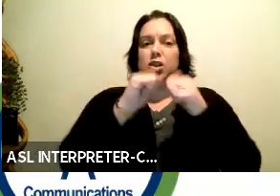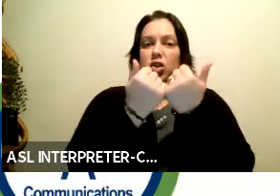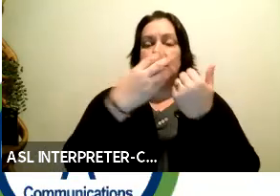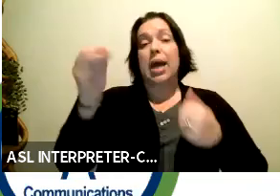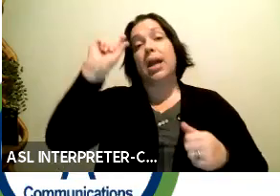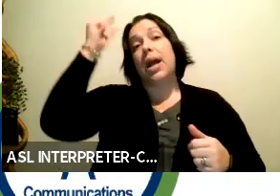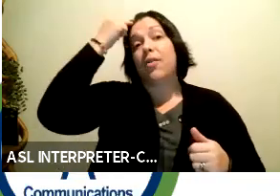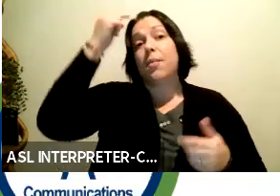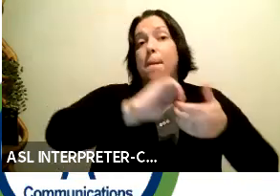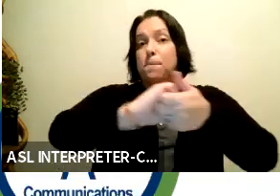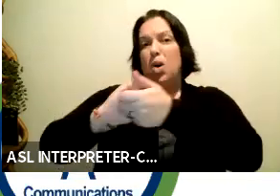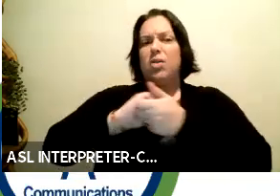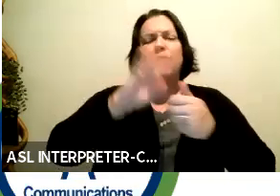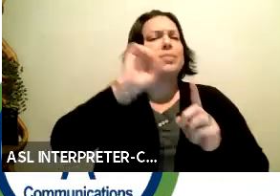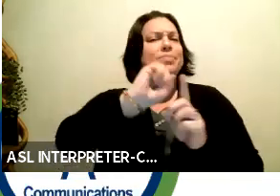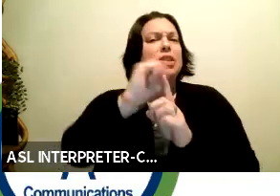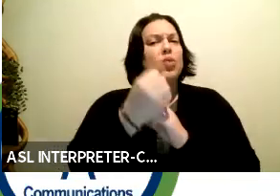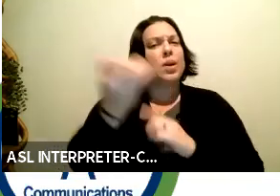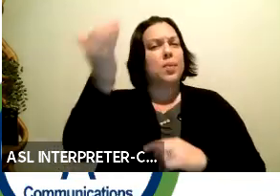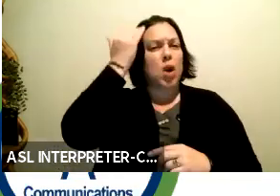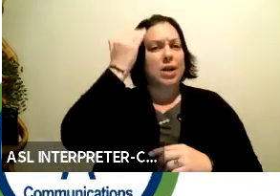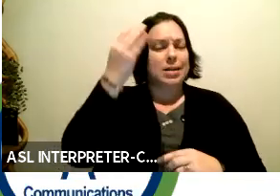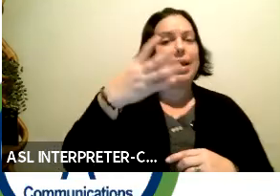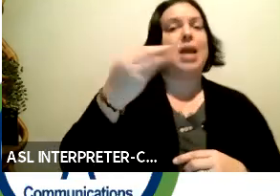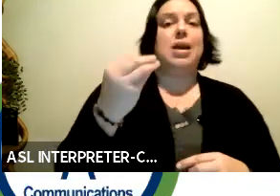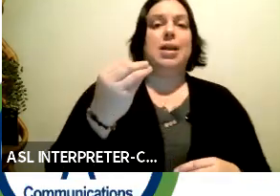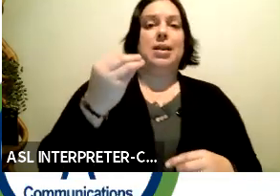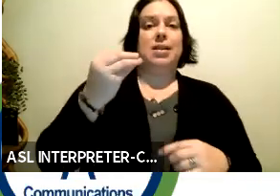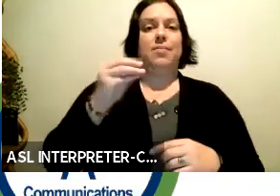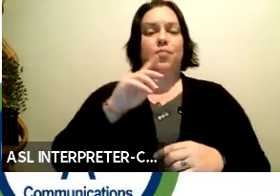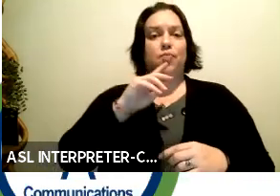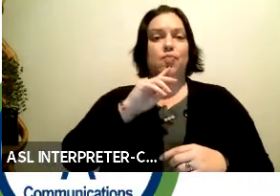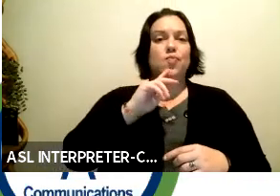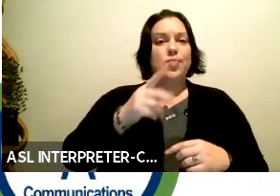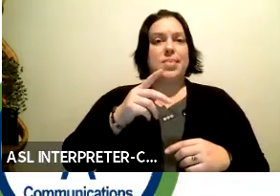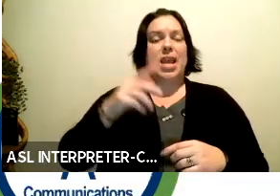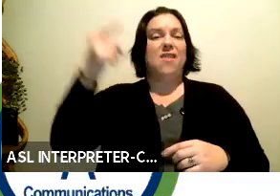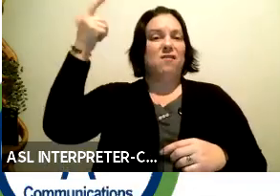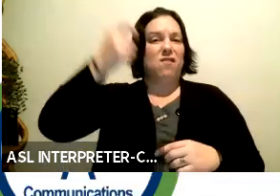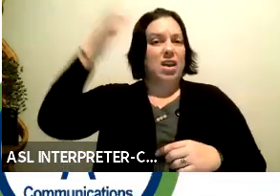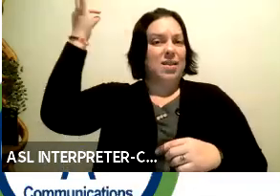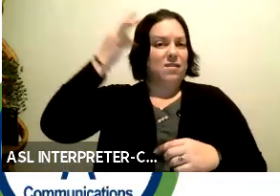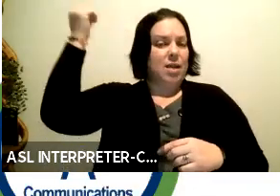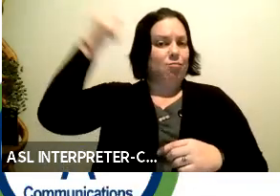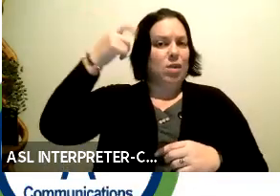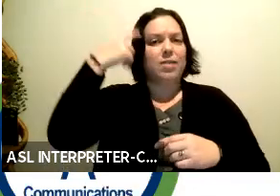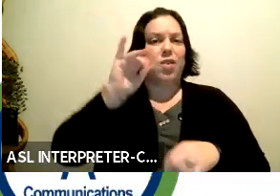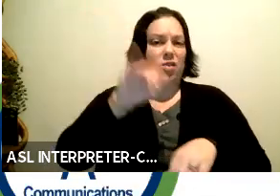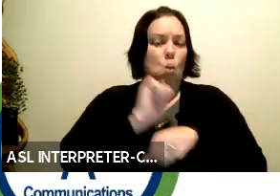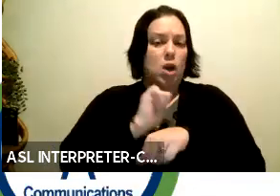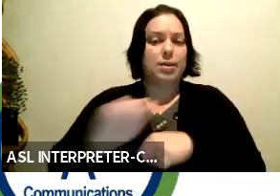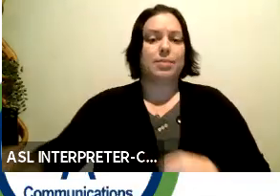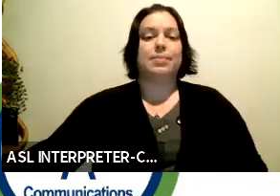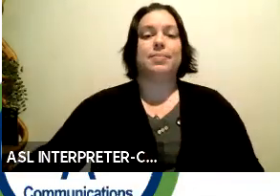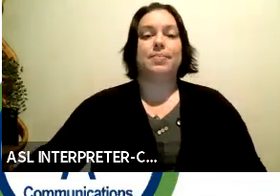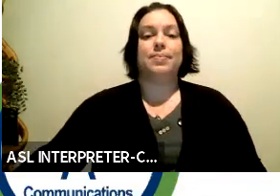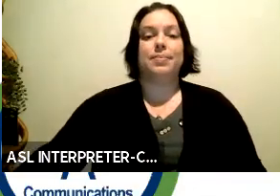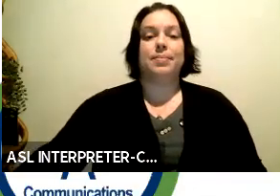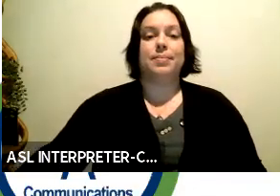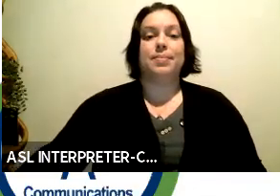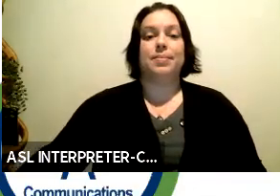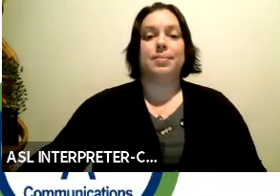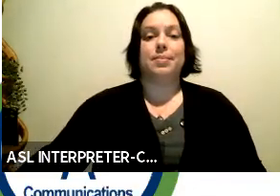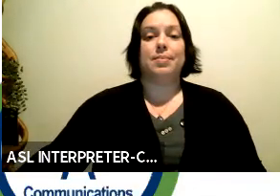situational awareness, and are unfunded to do all of this work. And over to you, Sadie.